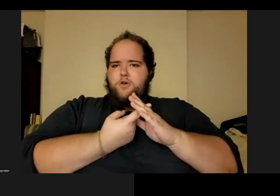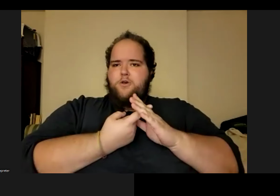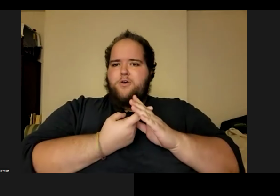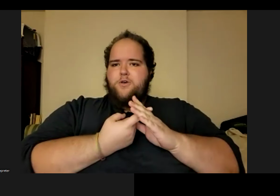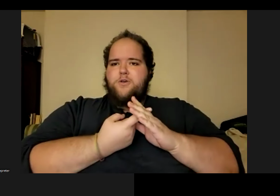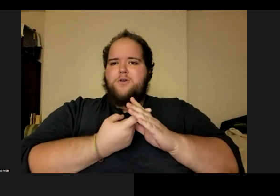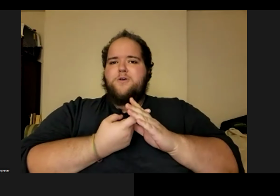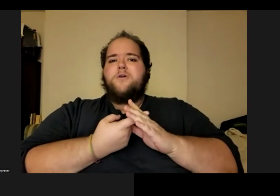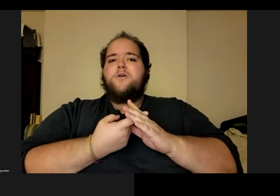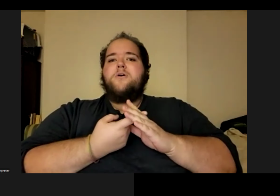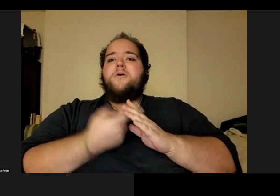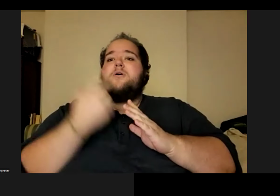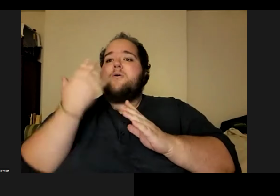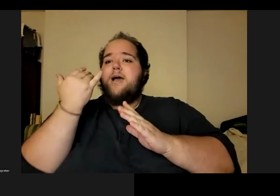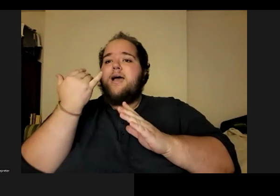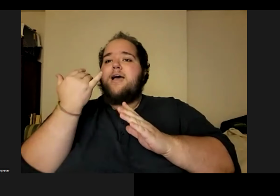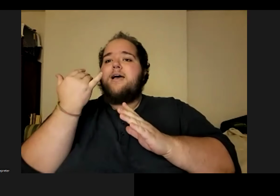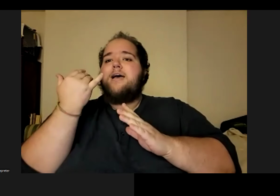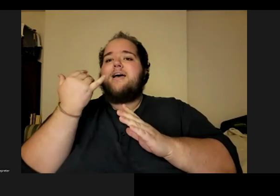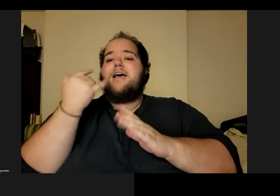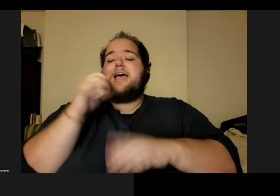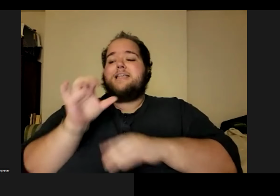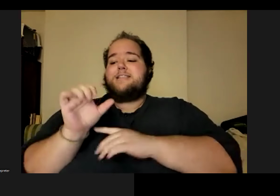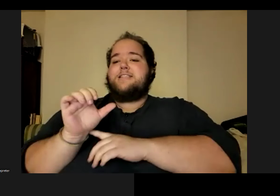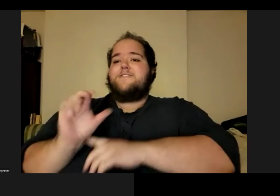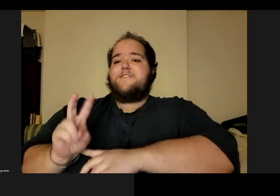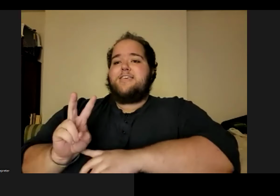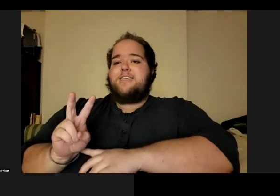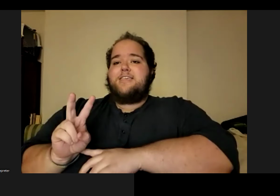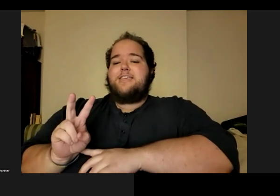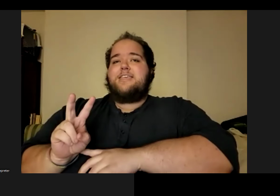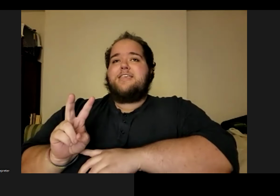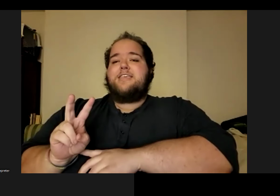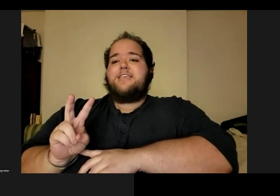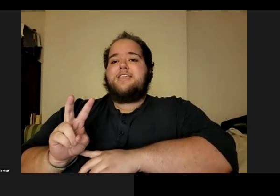So CVs are really used